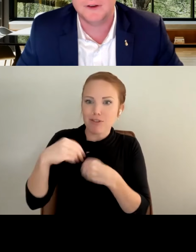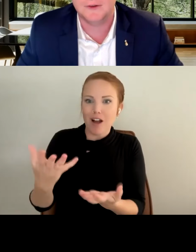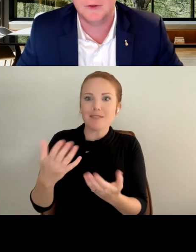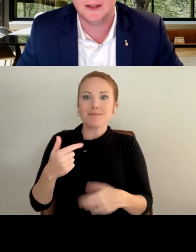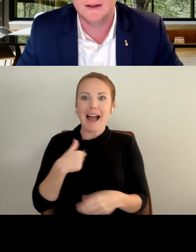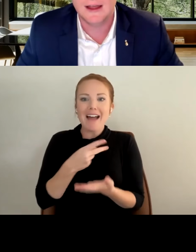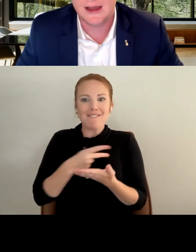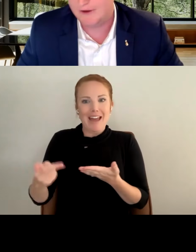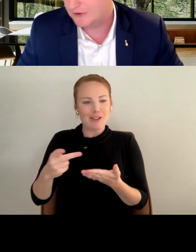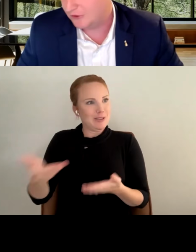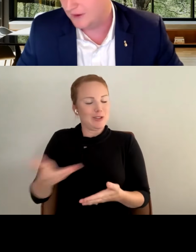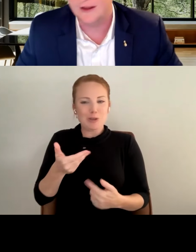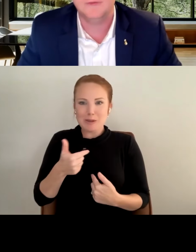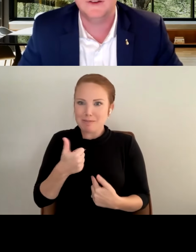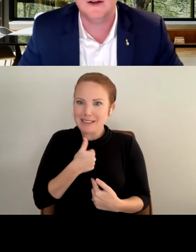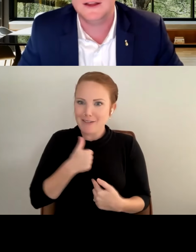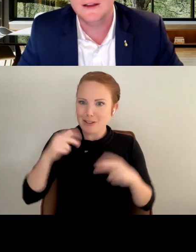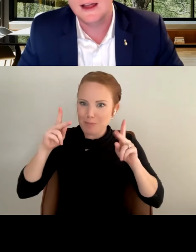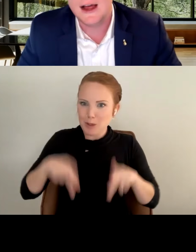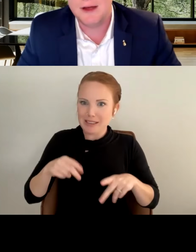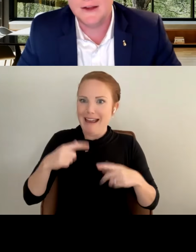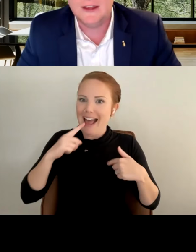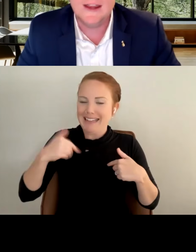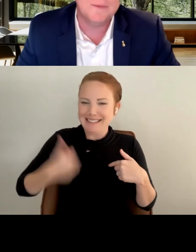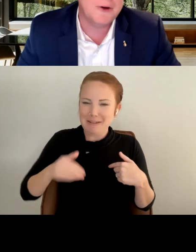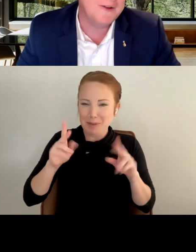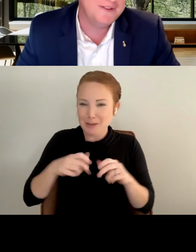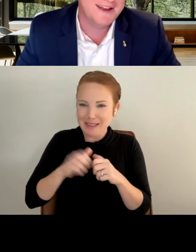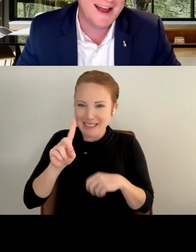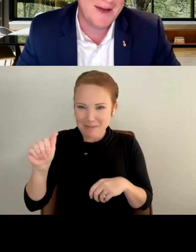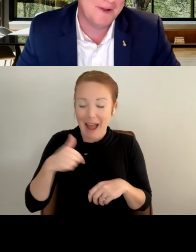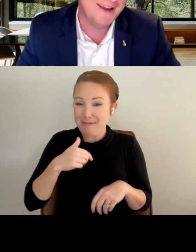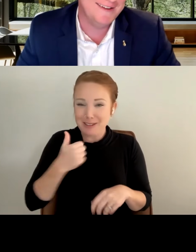with a disability, and I failed to introduce myself entirely. I use he/him pronouns, I'm blind,